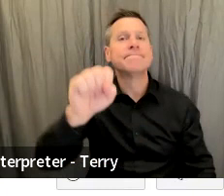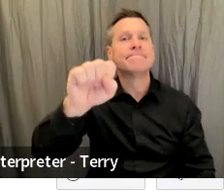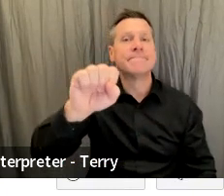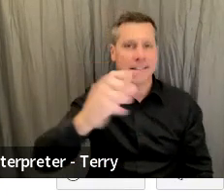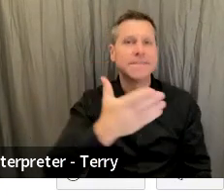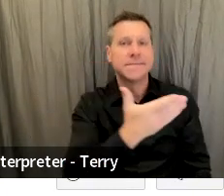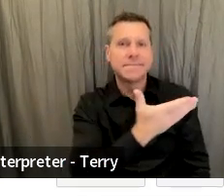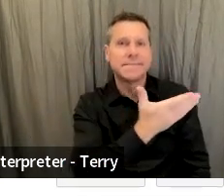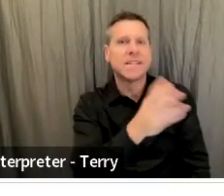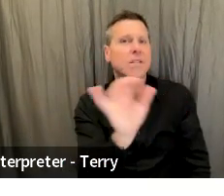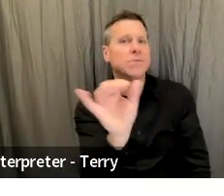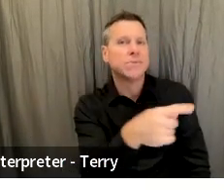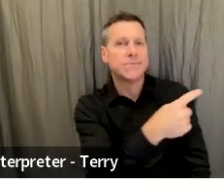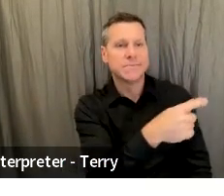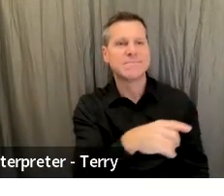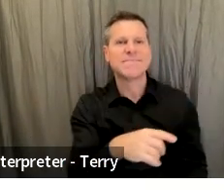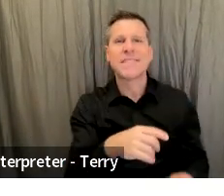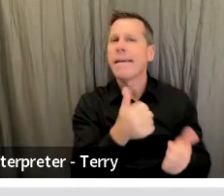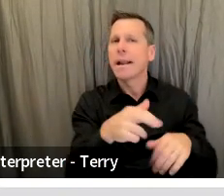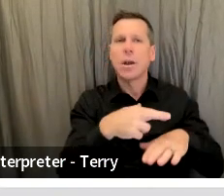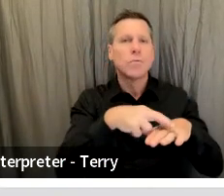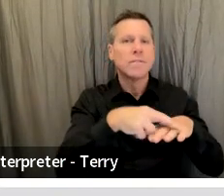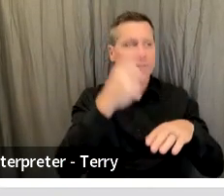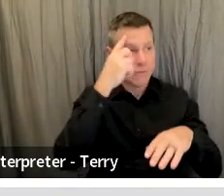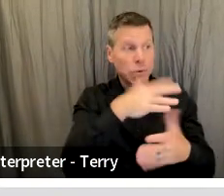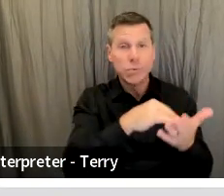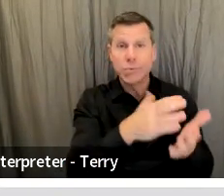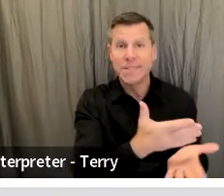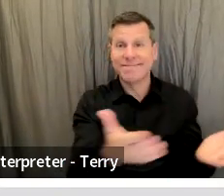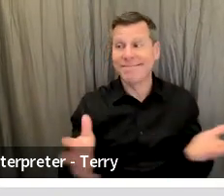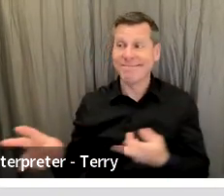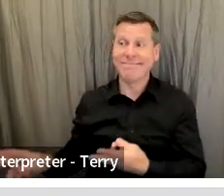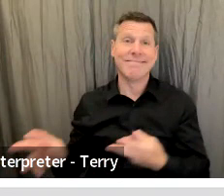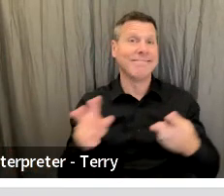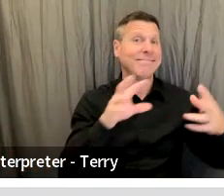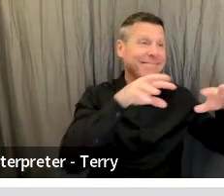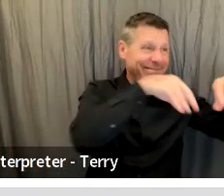So all of those resources for camp for students, we wanted to make sure that we had them all in one place.